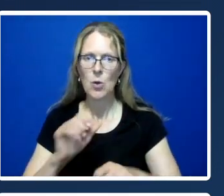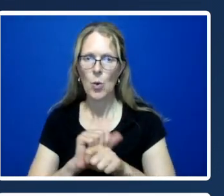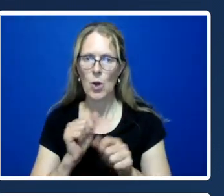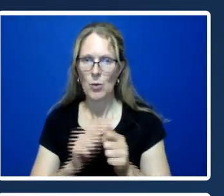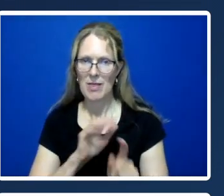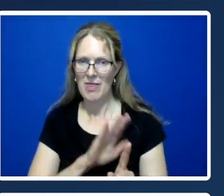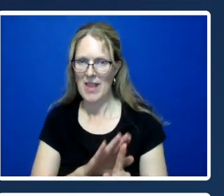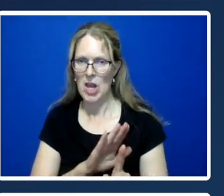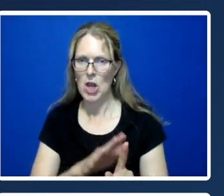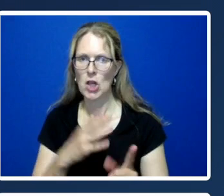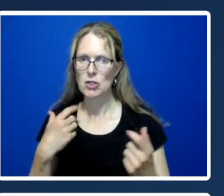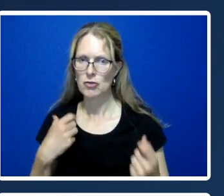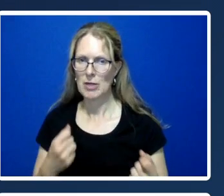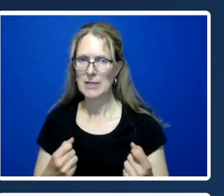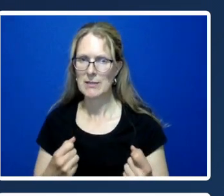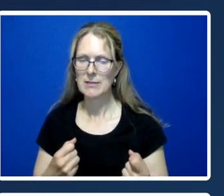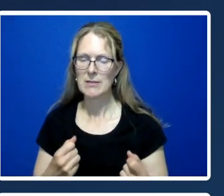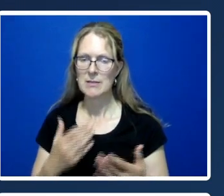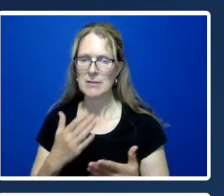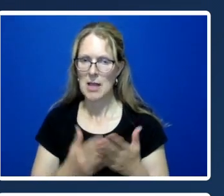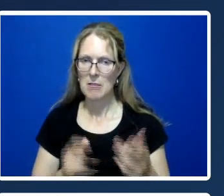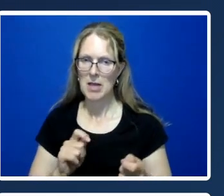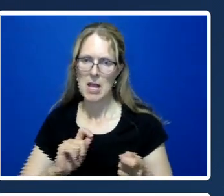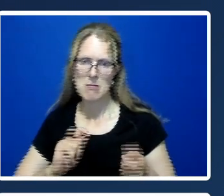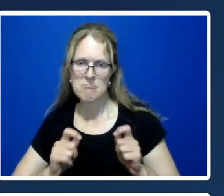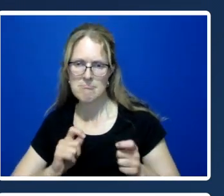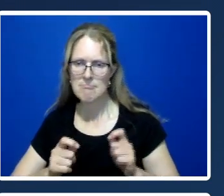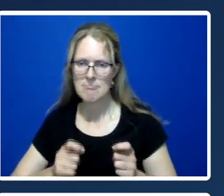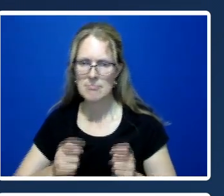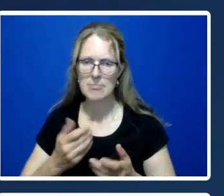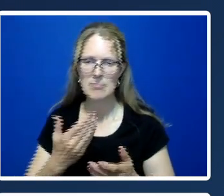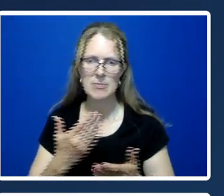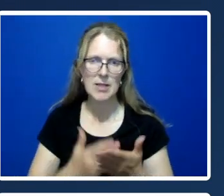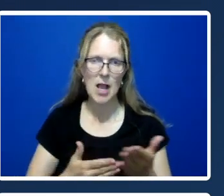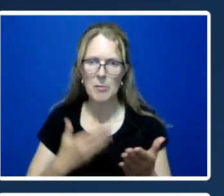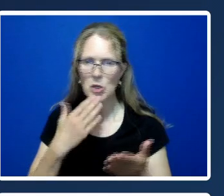at prototyping. Some are good researchers. Some are strong facilitators. So, really,